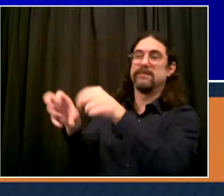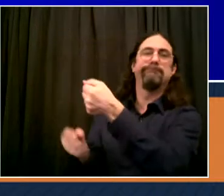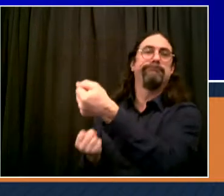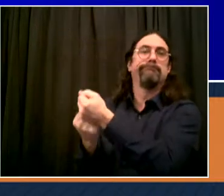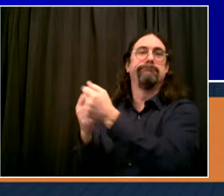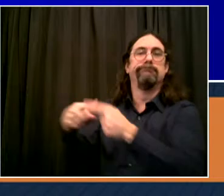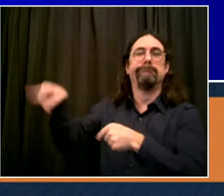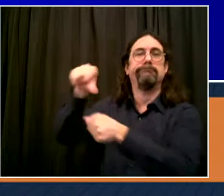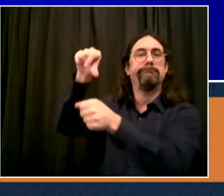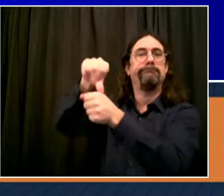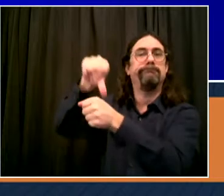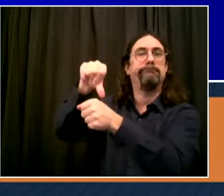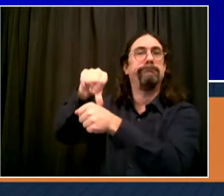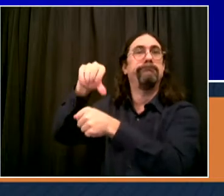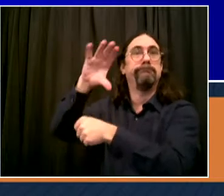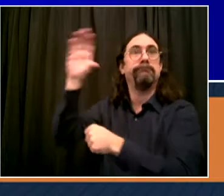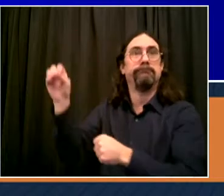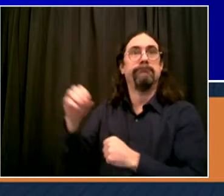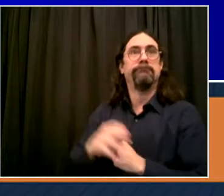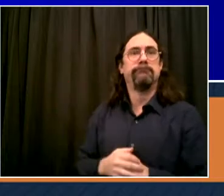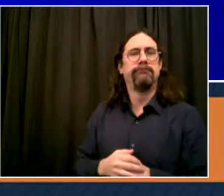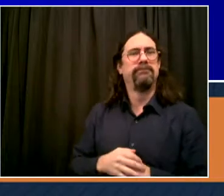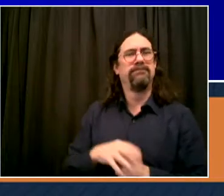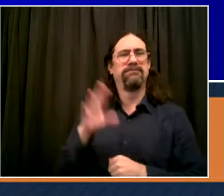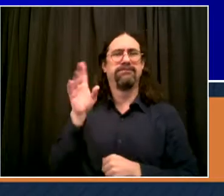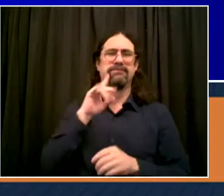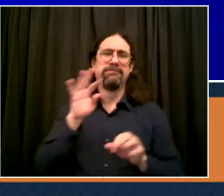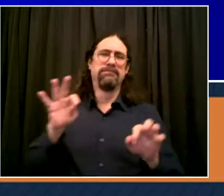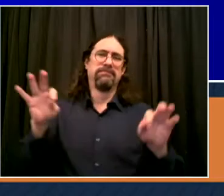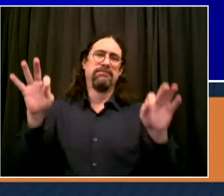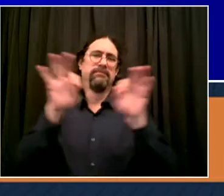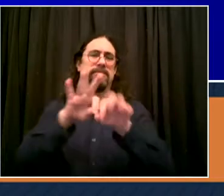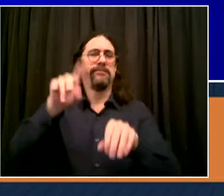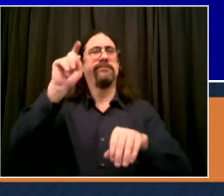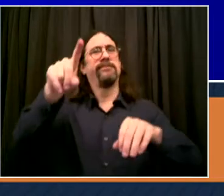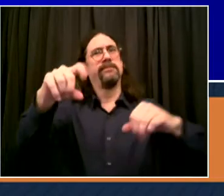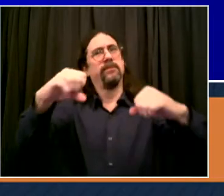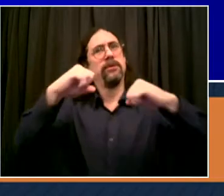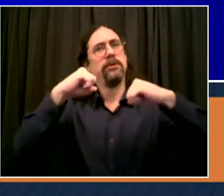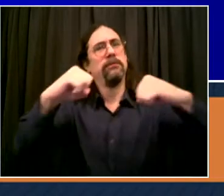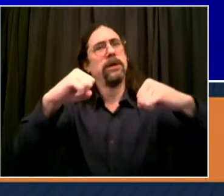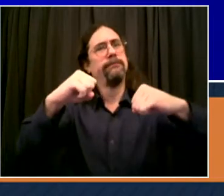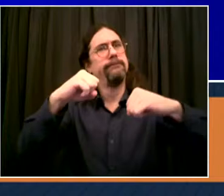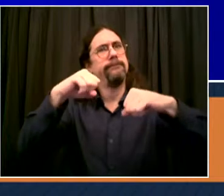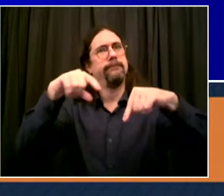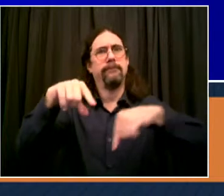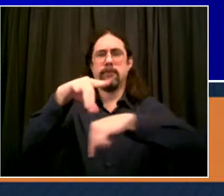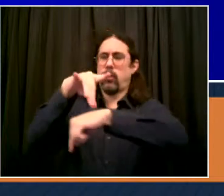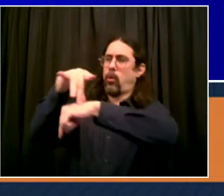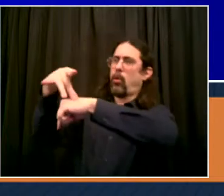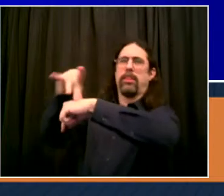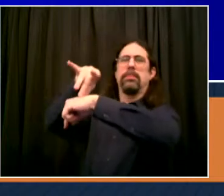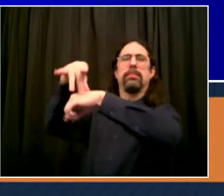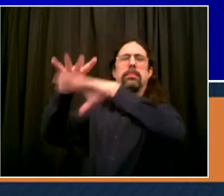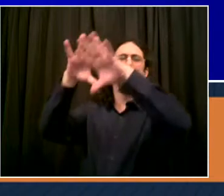WE ARE TALKING ABOUT IS SO POWERFULUL, IT IS ABOUT LITERALLY PROTECTING OUR EARTH, OUR CHILDREN AND OUR